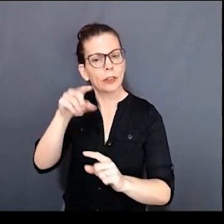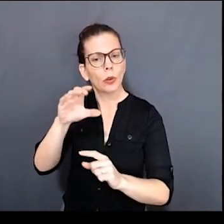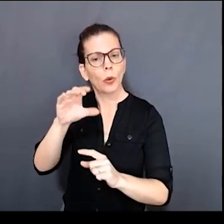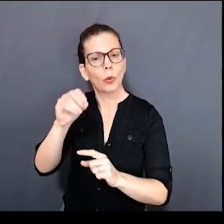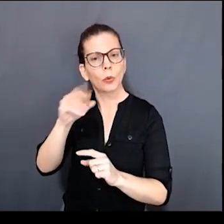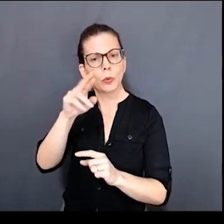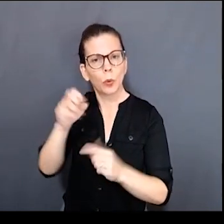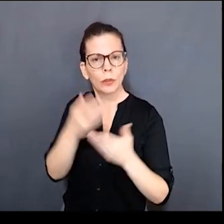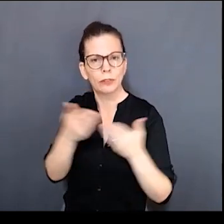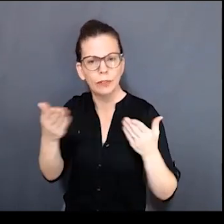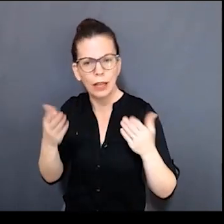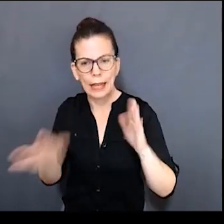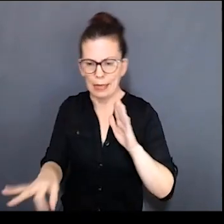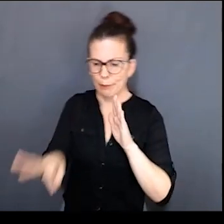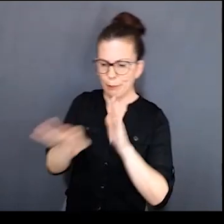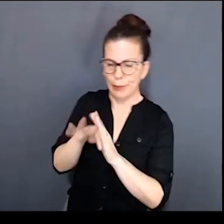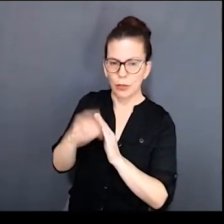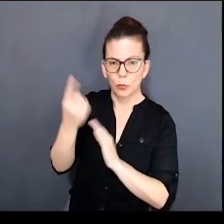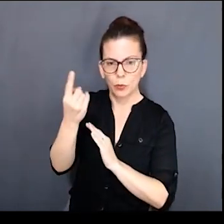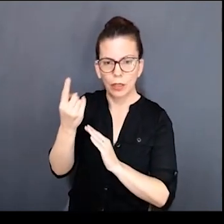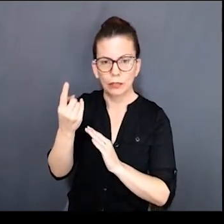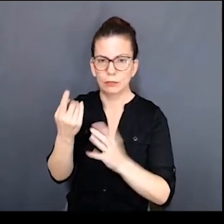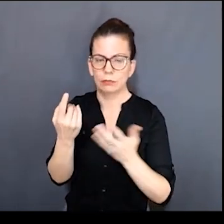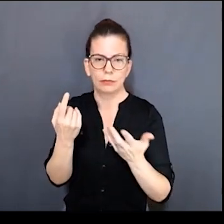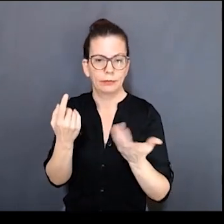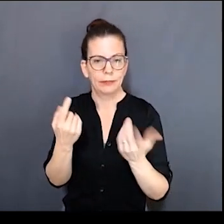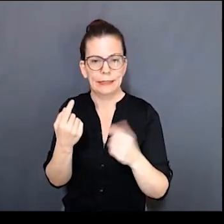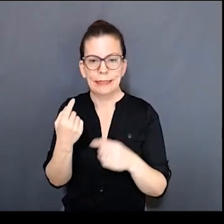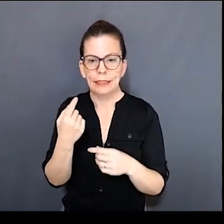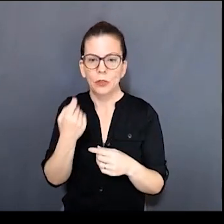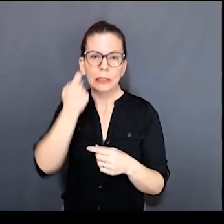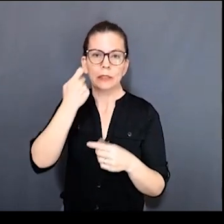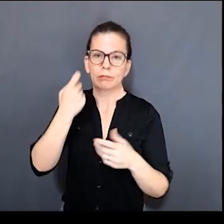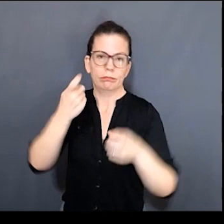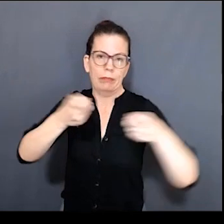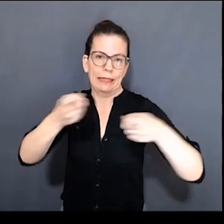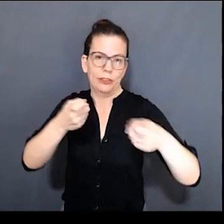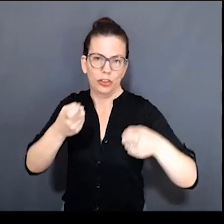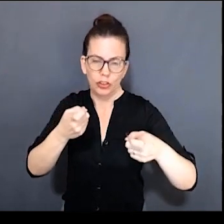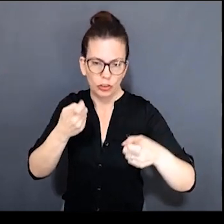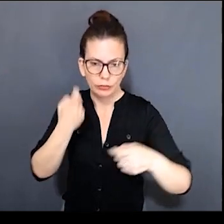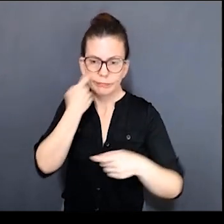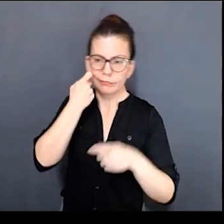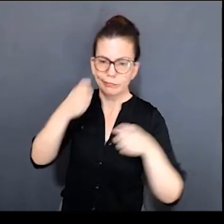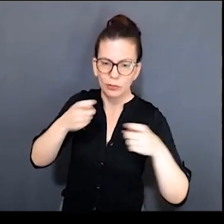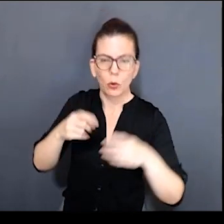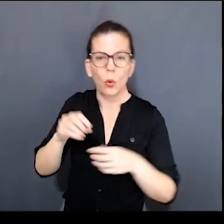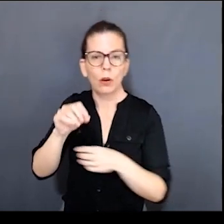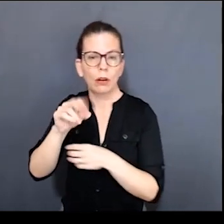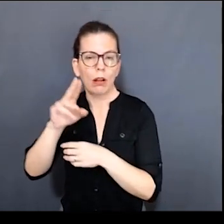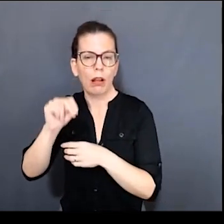select one of the devices that we just manage or onboarded in the past.